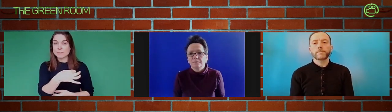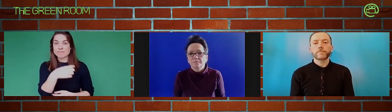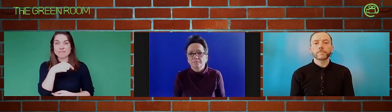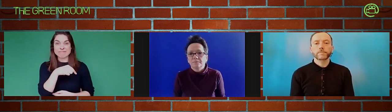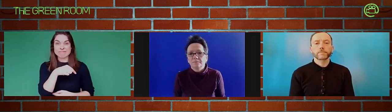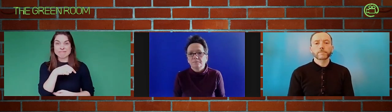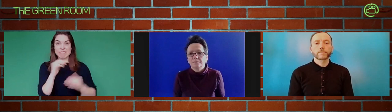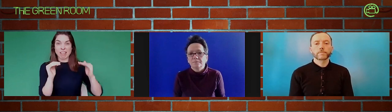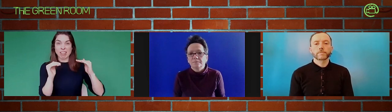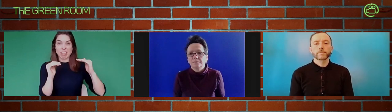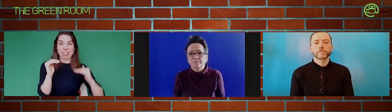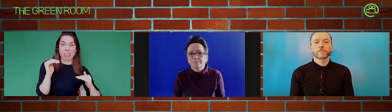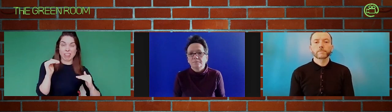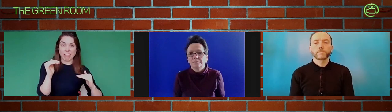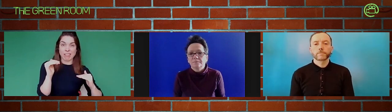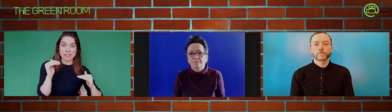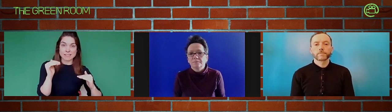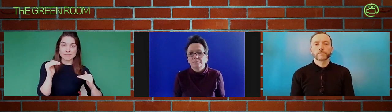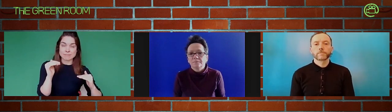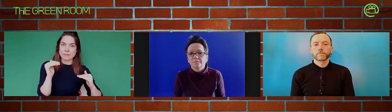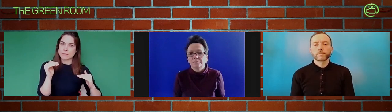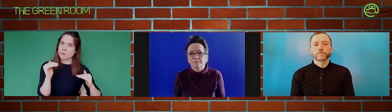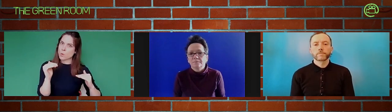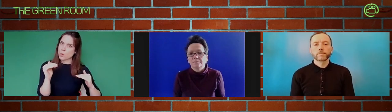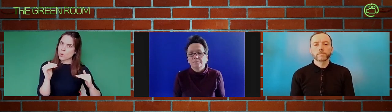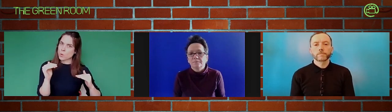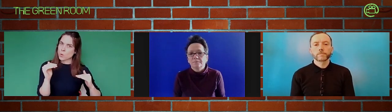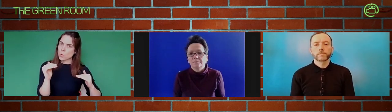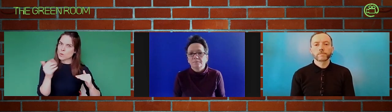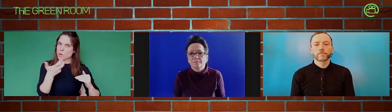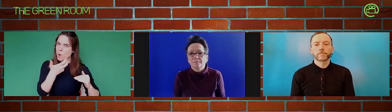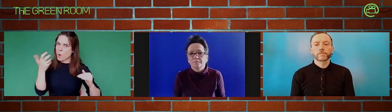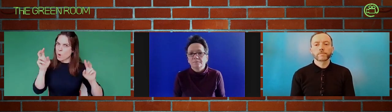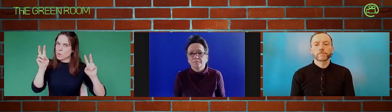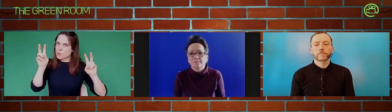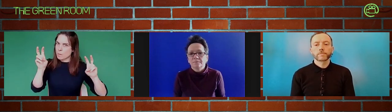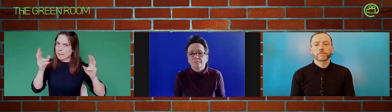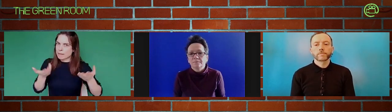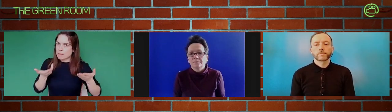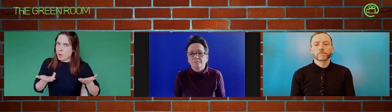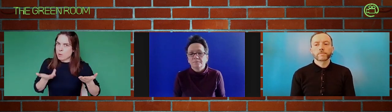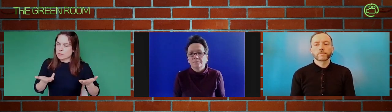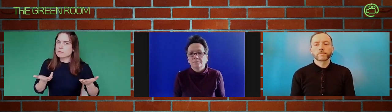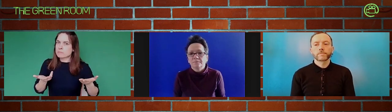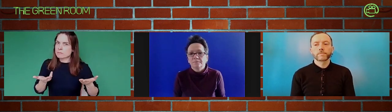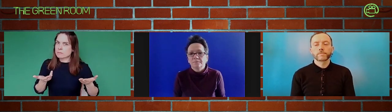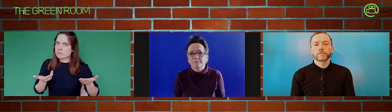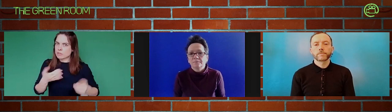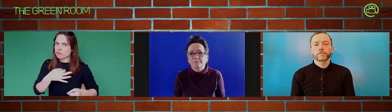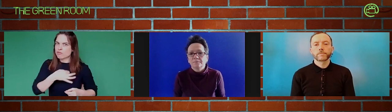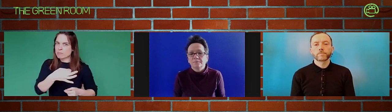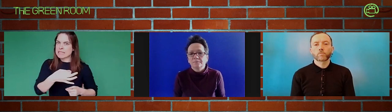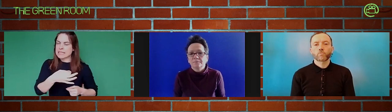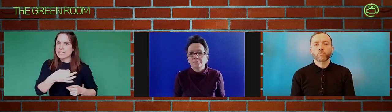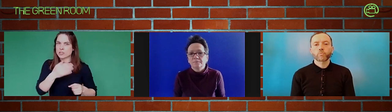within the industry which is big subject right now and a big topic. And it means people and society don't get